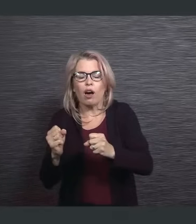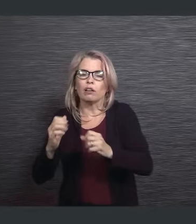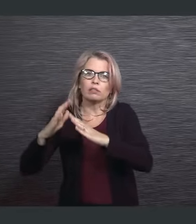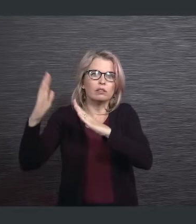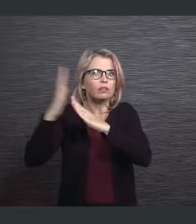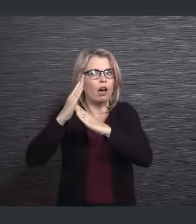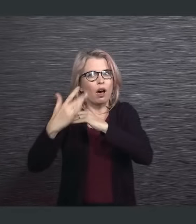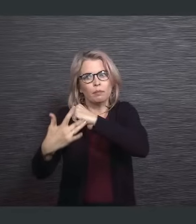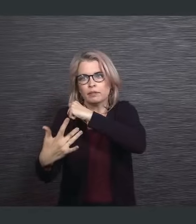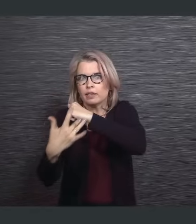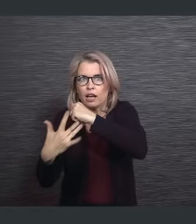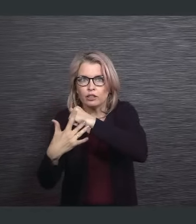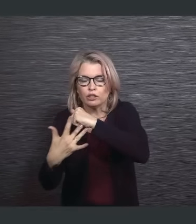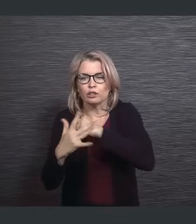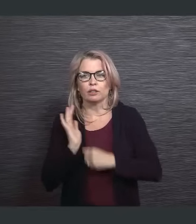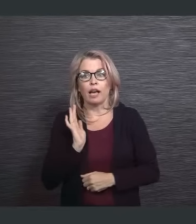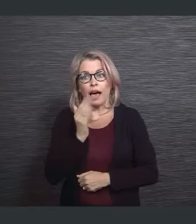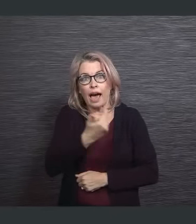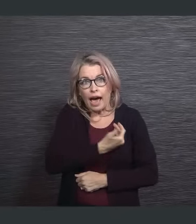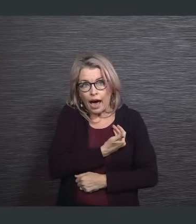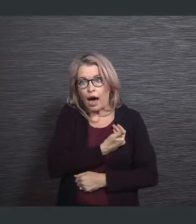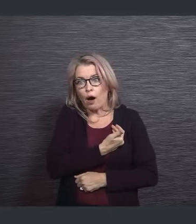Our innovation in mobility will be